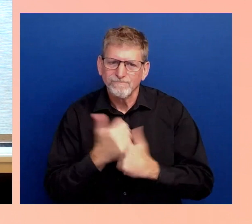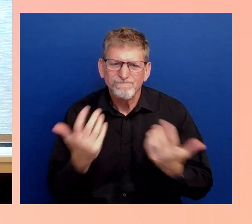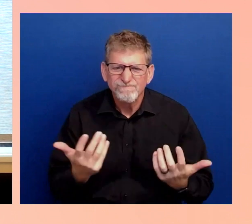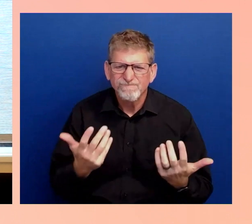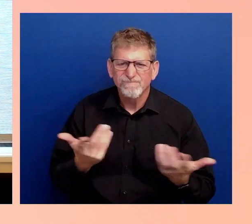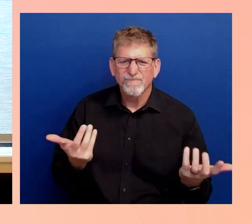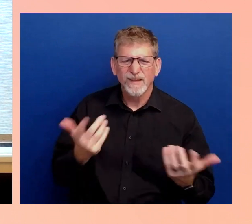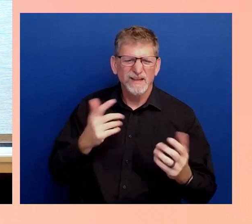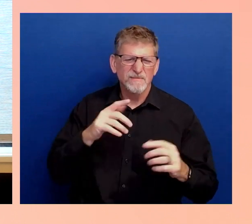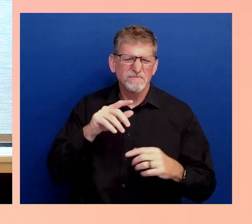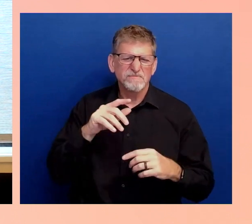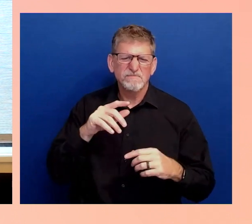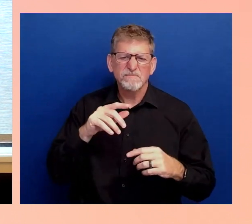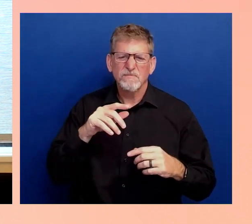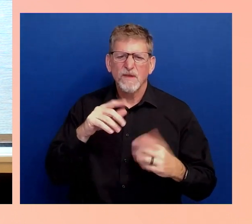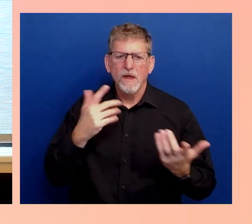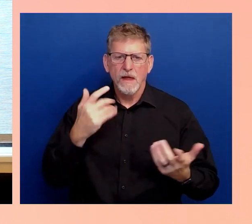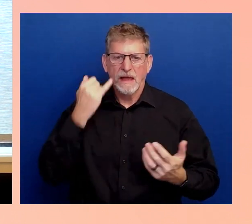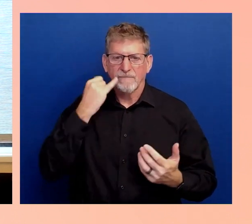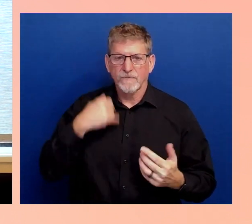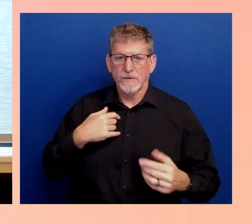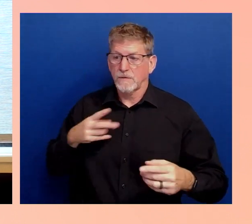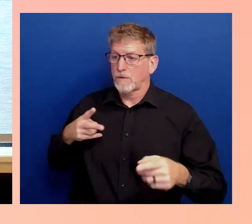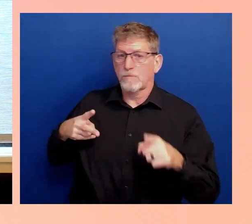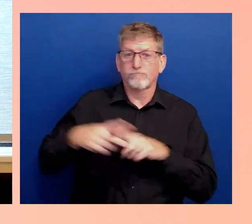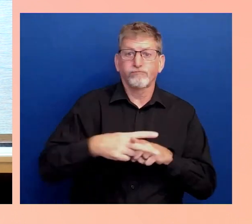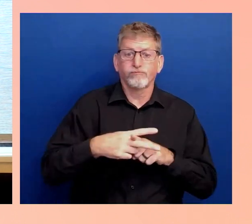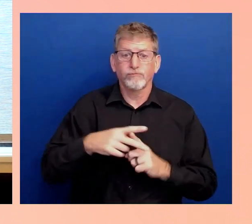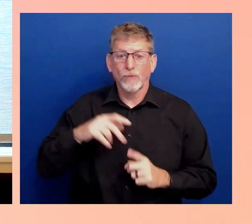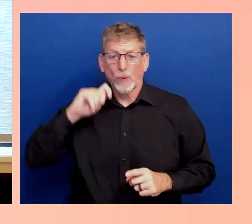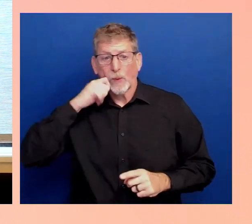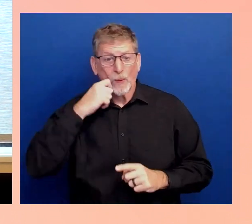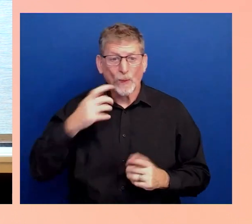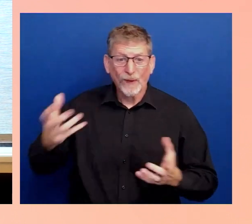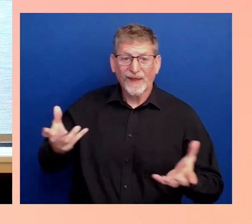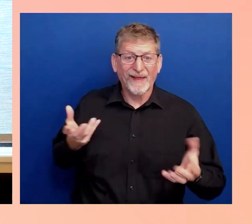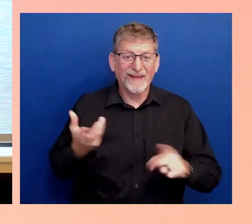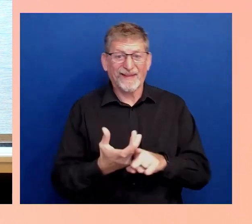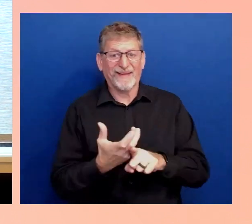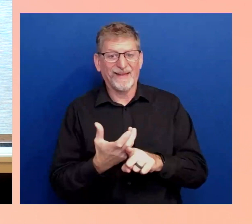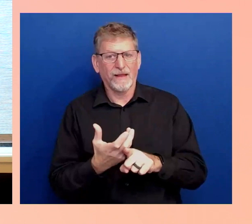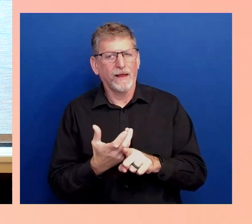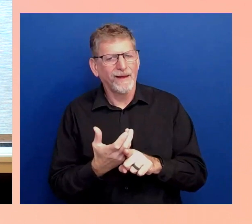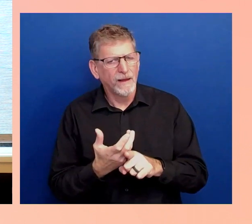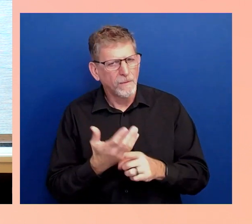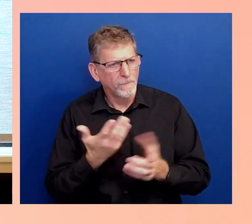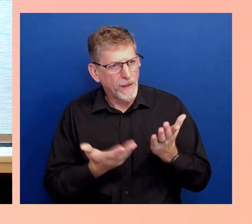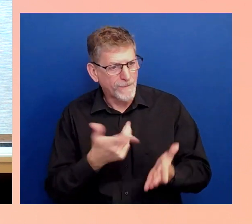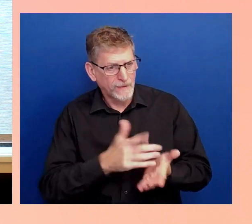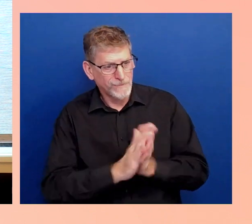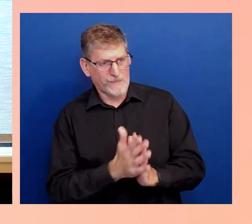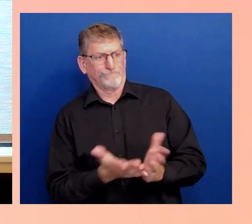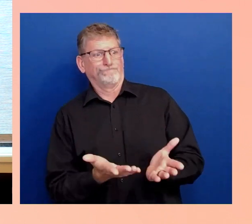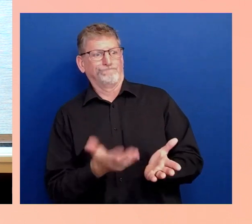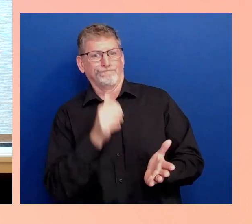it's not going to work for that purpose. In fact, could be destructive in perpetuating bias and inequity,